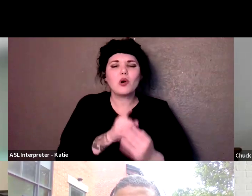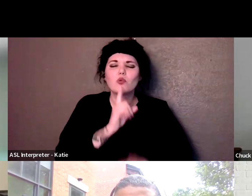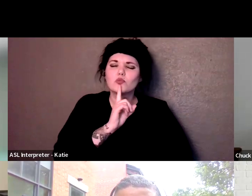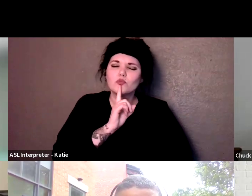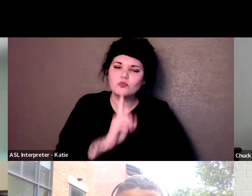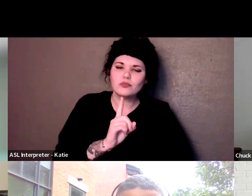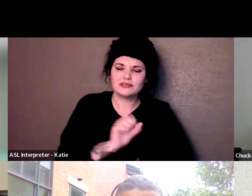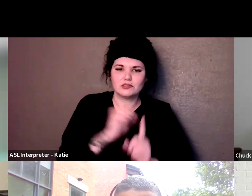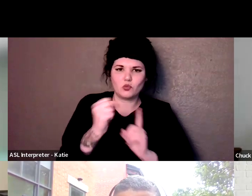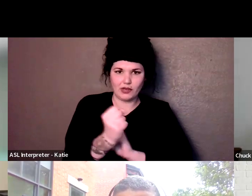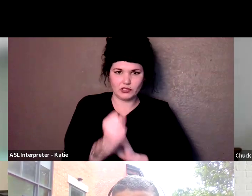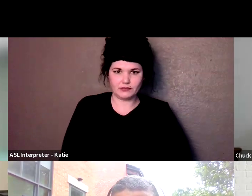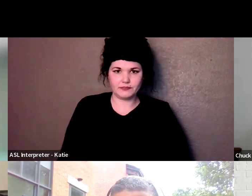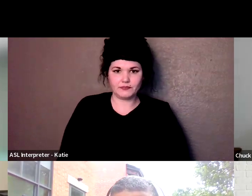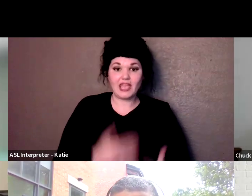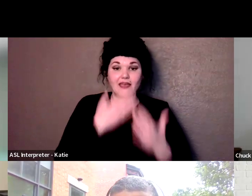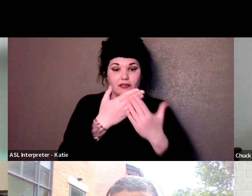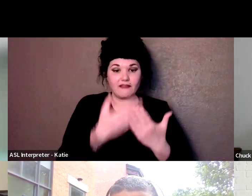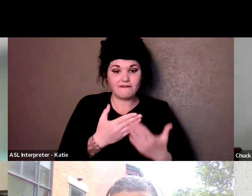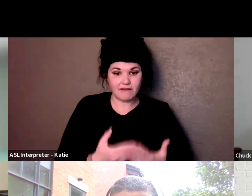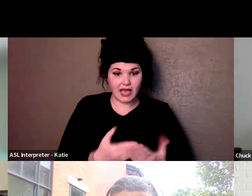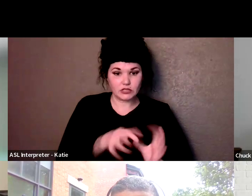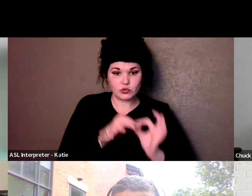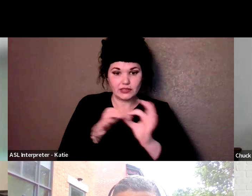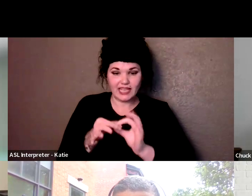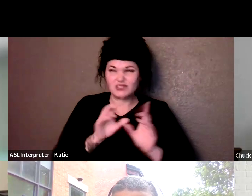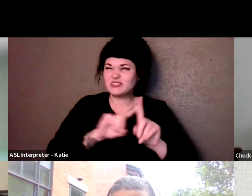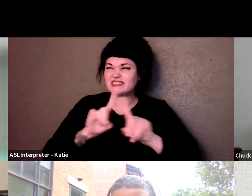surround different circumstances is really important. And that, I think, goes along with